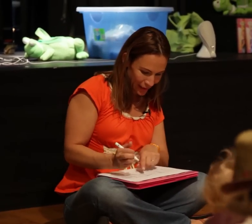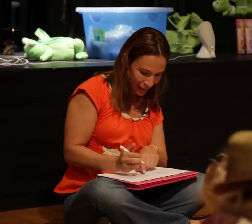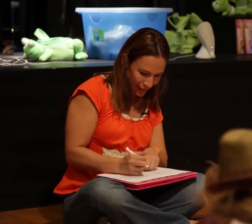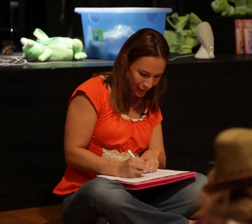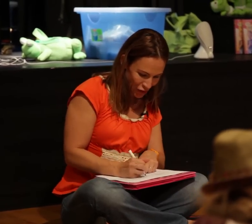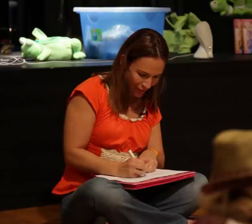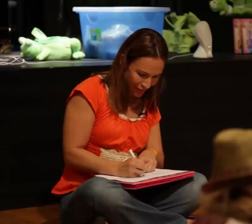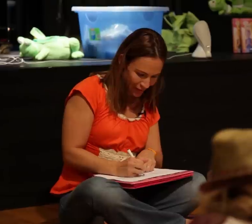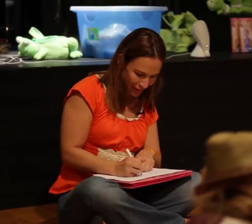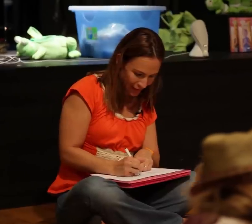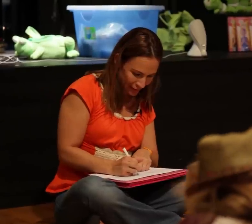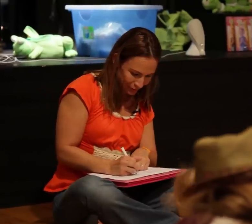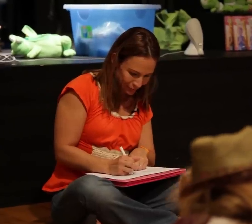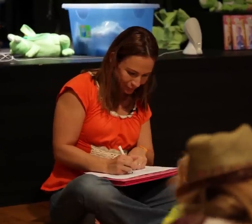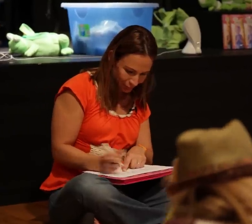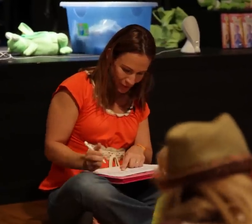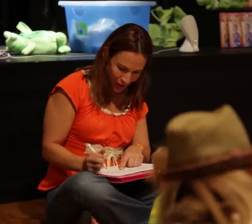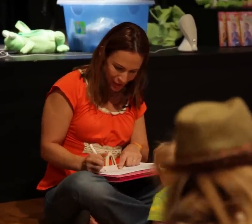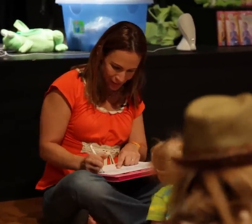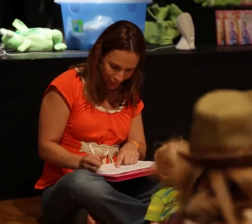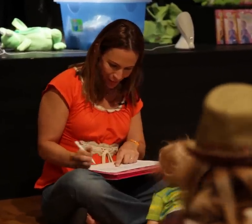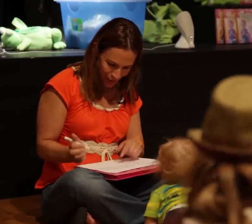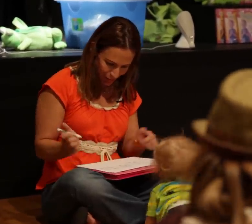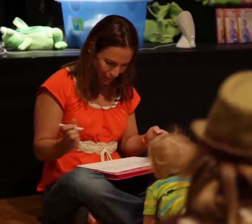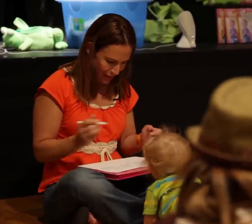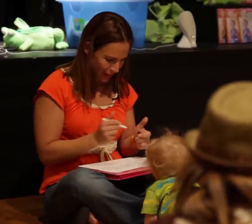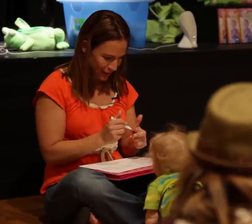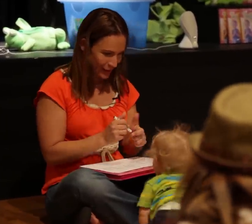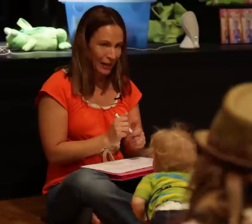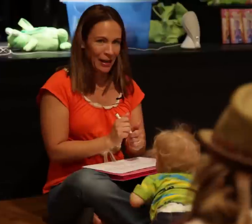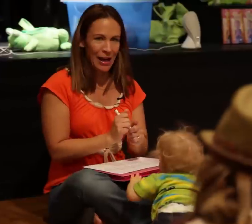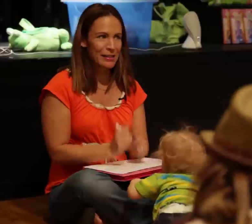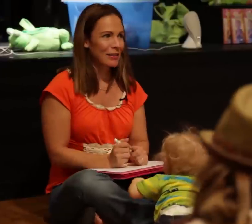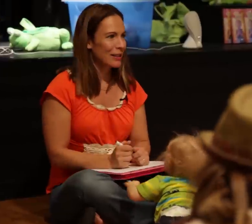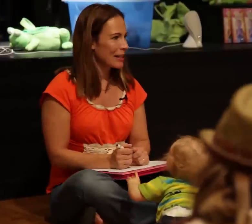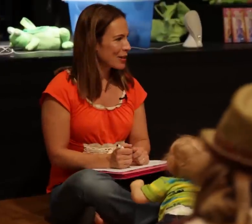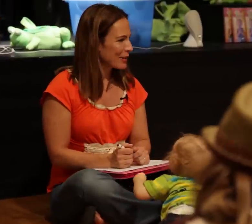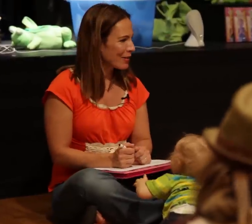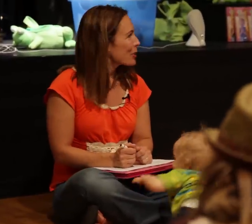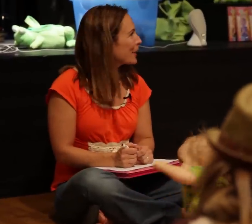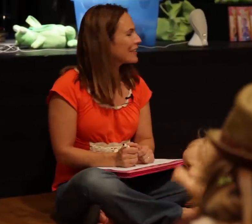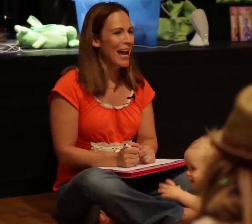Jeff. Jeff. Awesome. Wow. I love it. I didn't know we'd have so many dads.